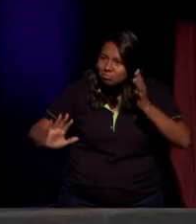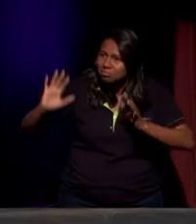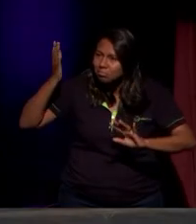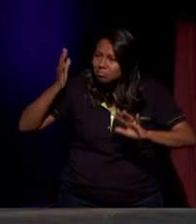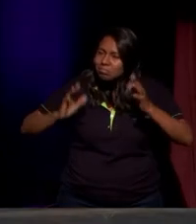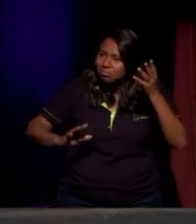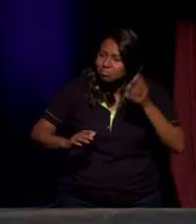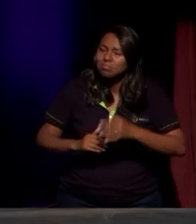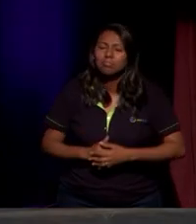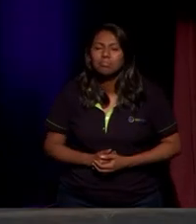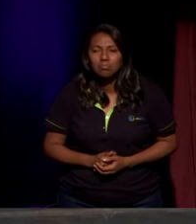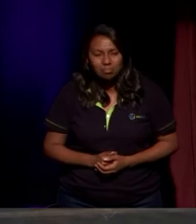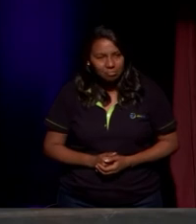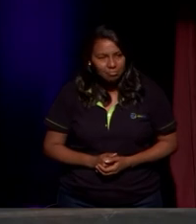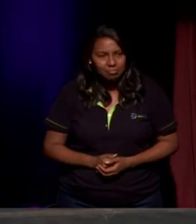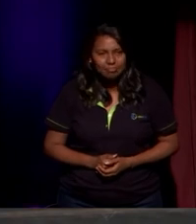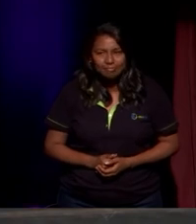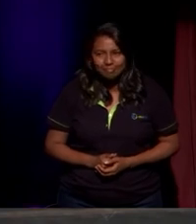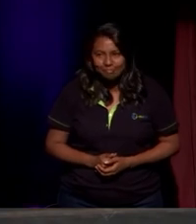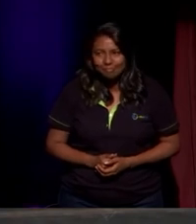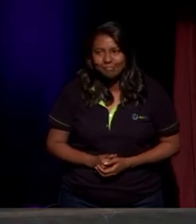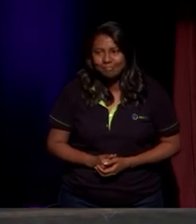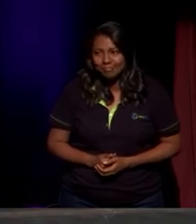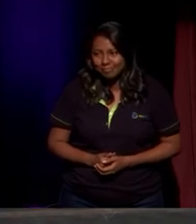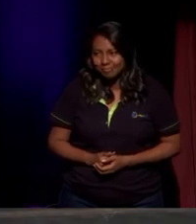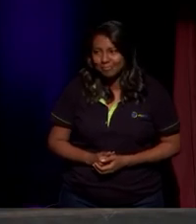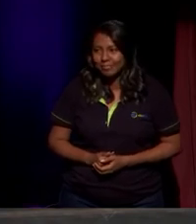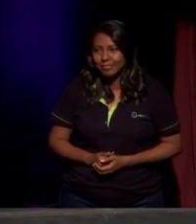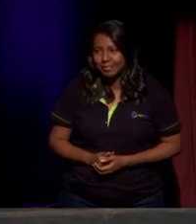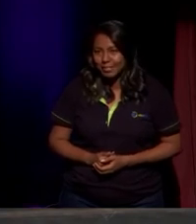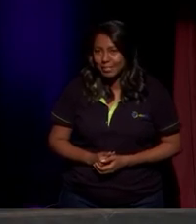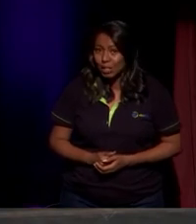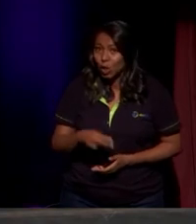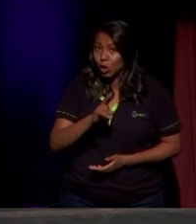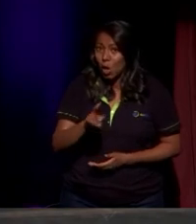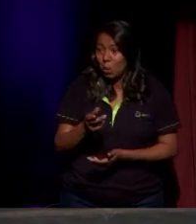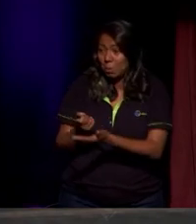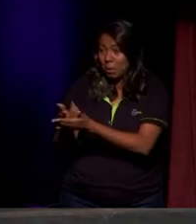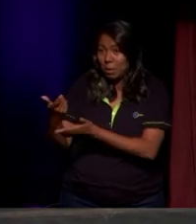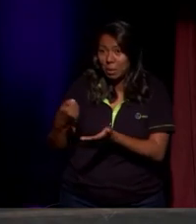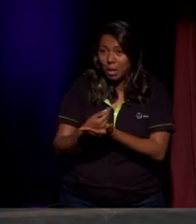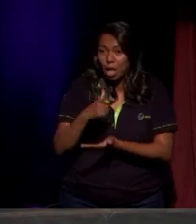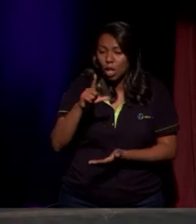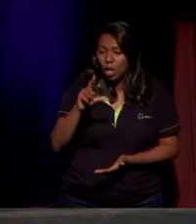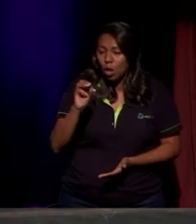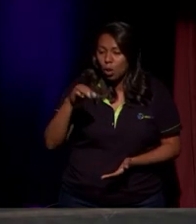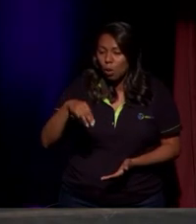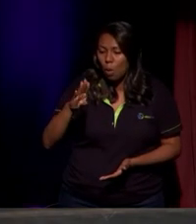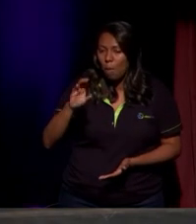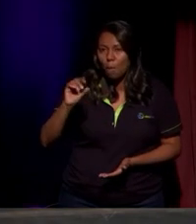When lobolo enters the middle of the conversation, If you leave, we'll see you tomorrow. But we continue to talk later.